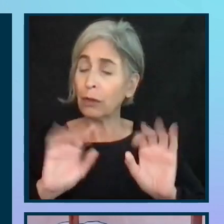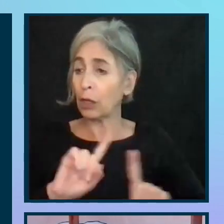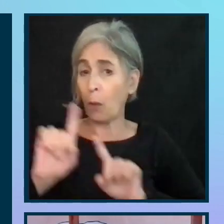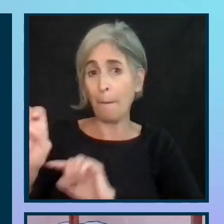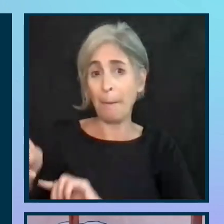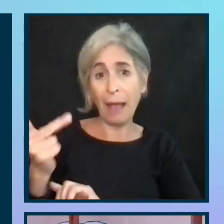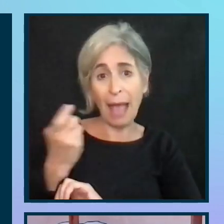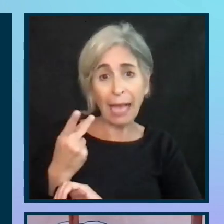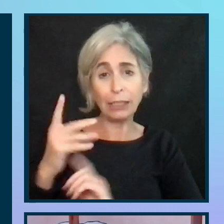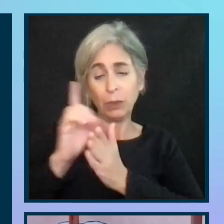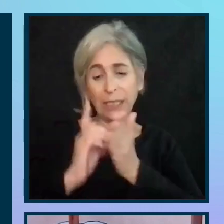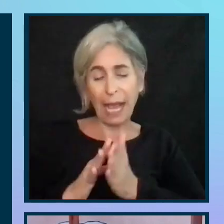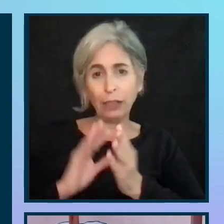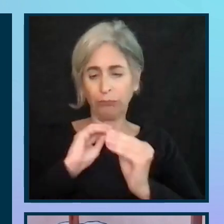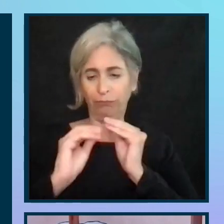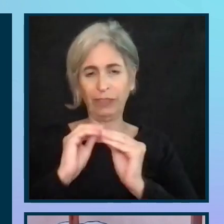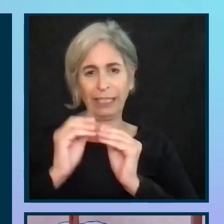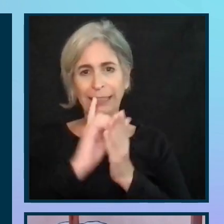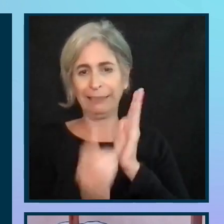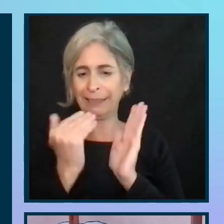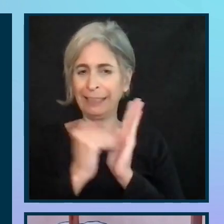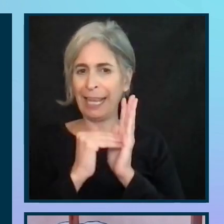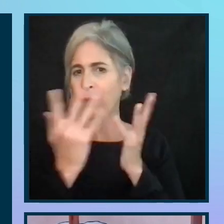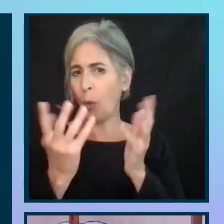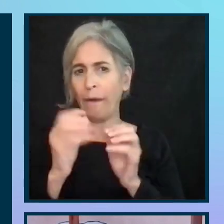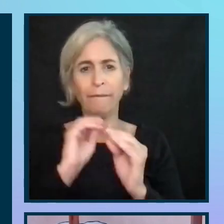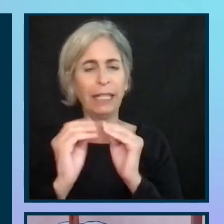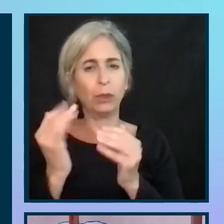They get it revised, and then they end up with stories